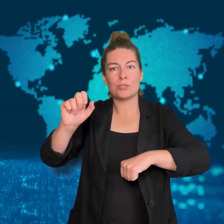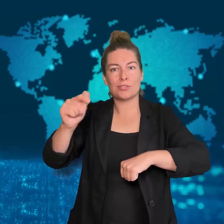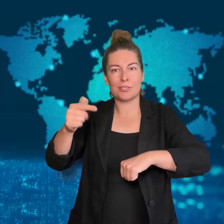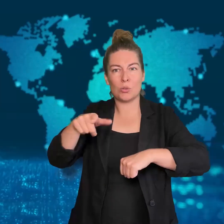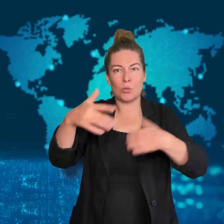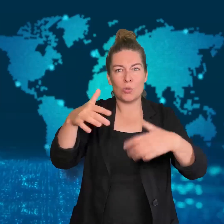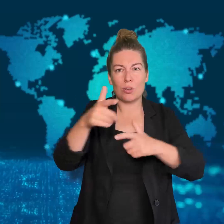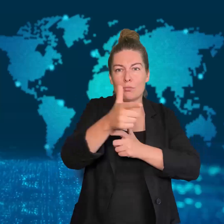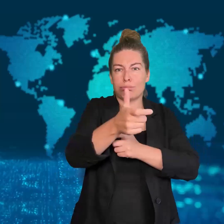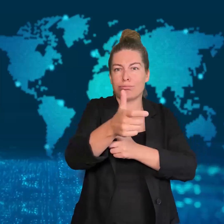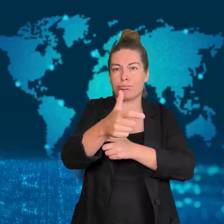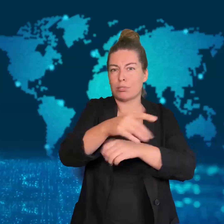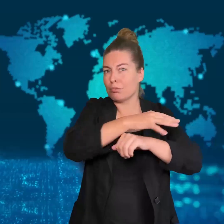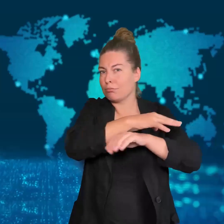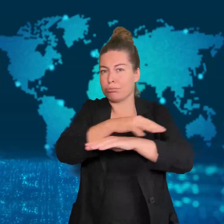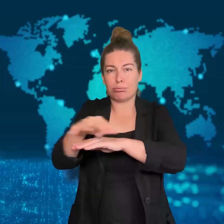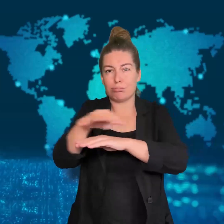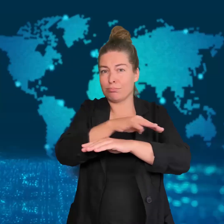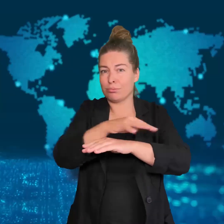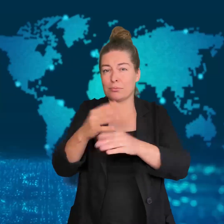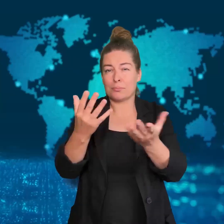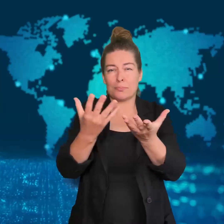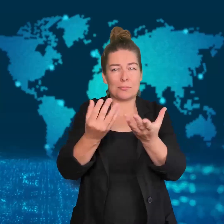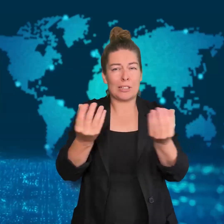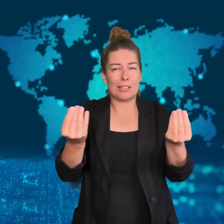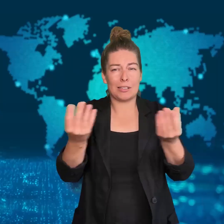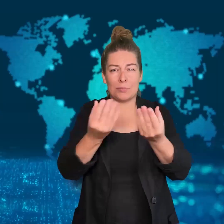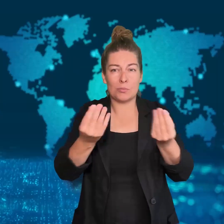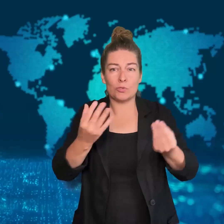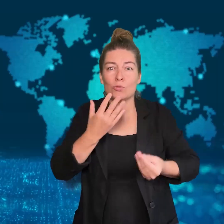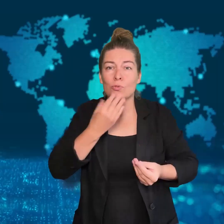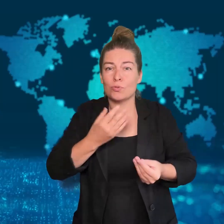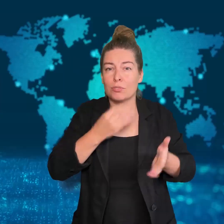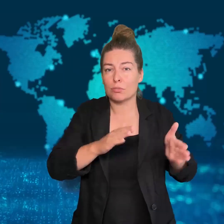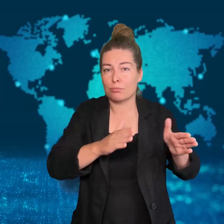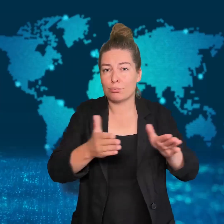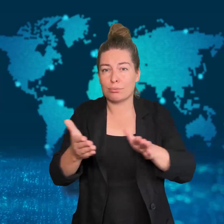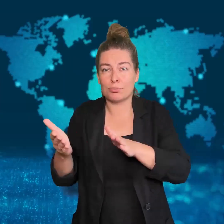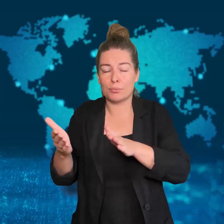Many Jews were killed as well.